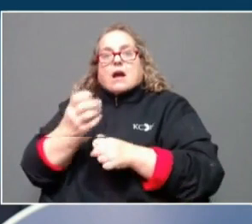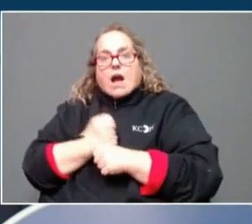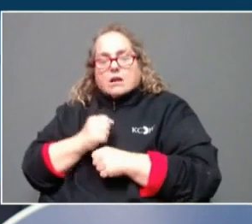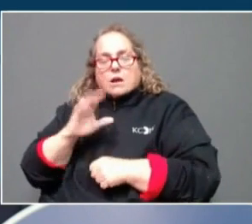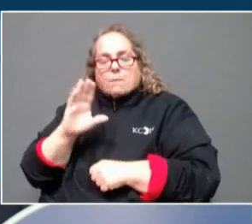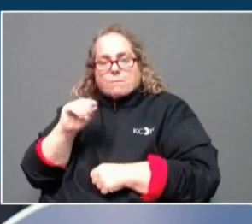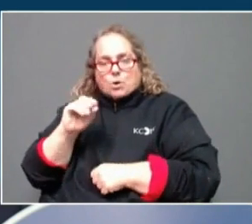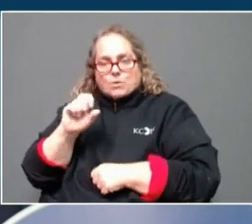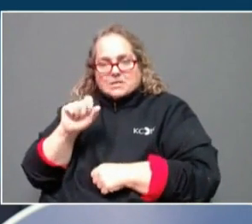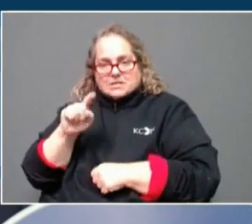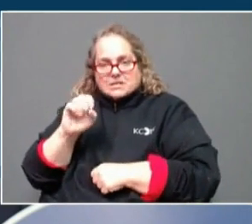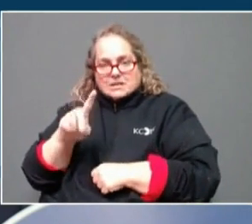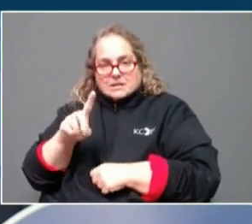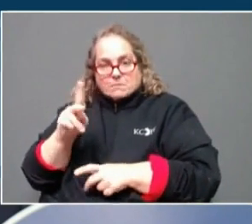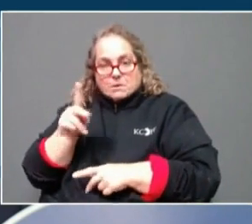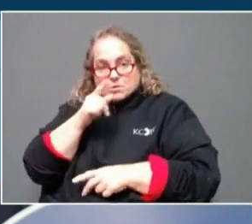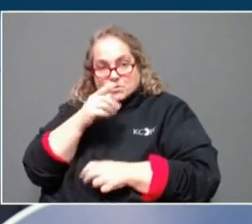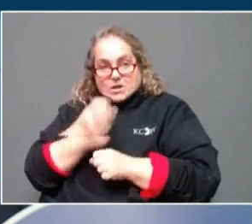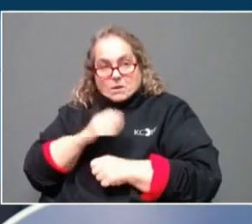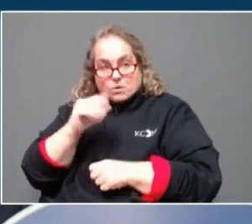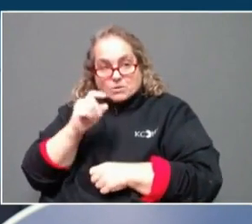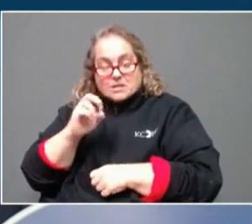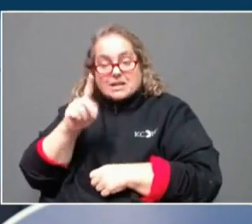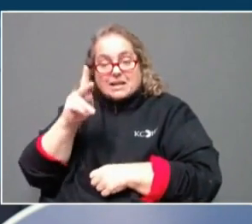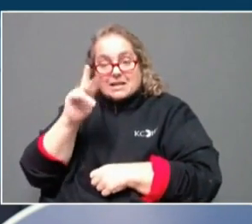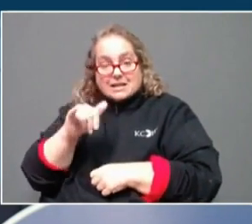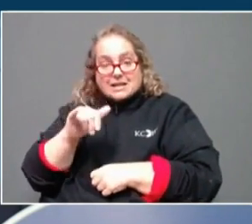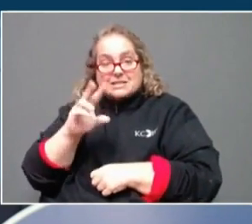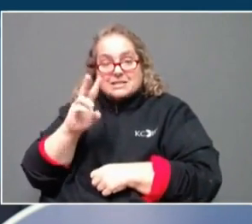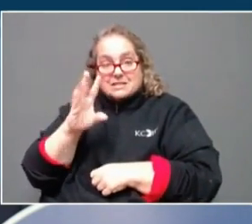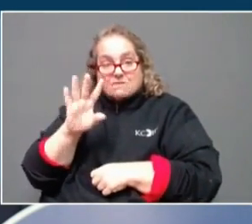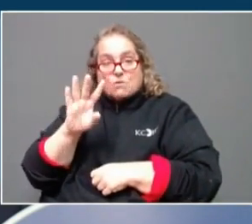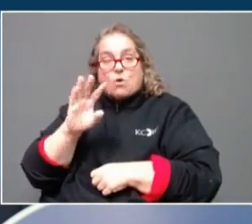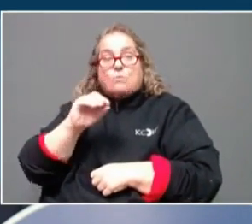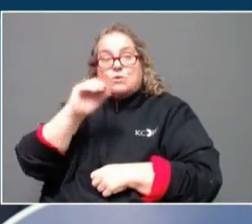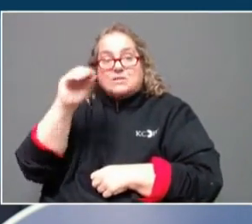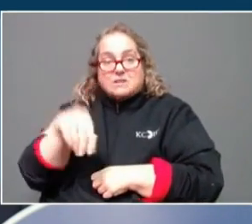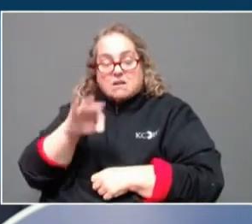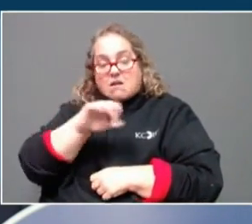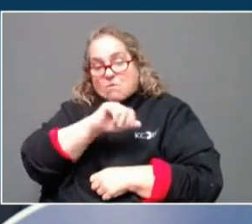boosted Kentucky, 64% of all the booster eligible people have gotten